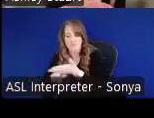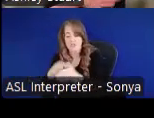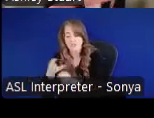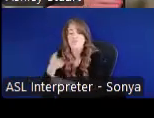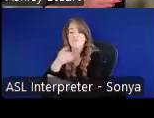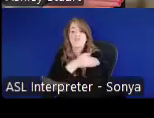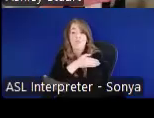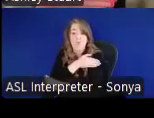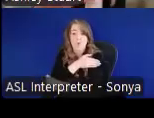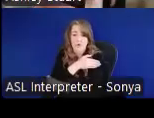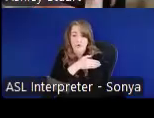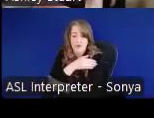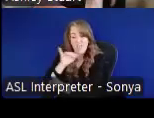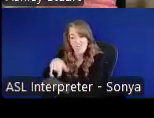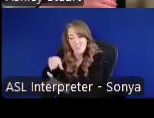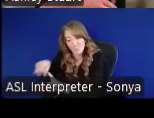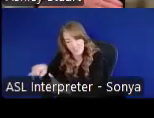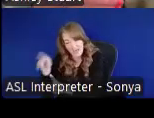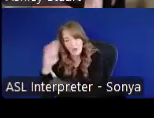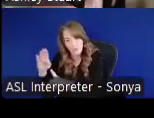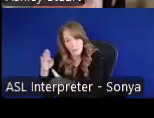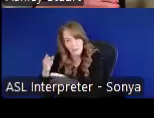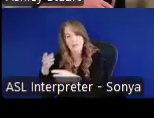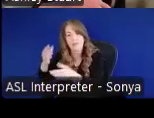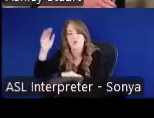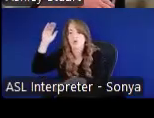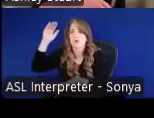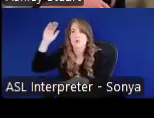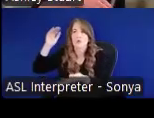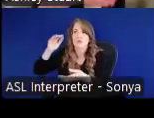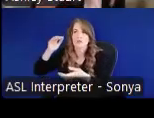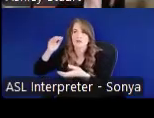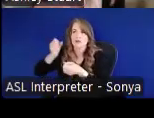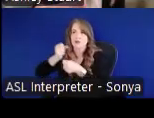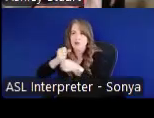that is going to ultimately reduce or result in more changed